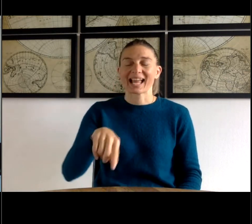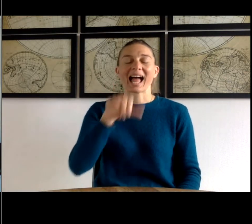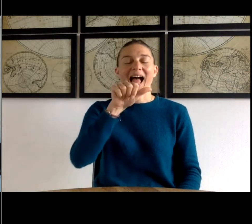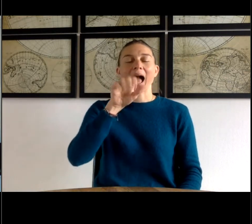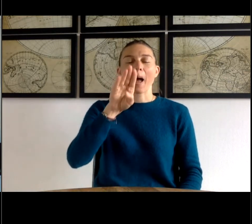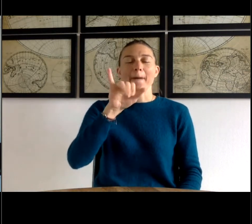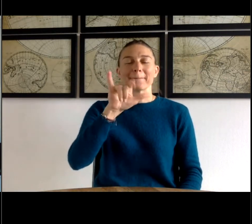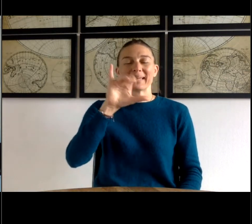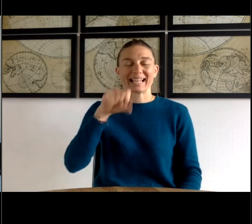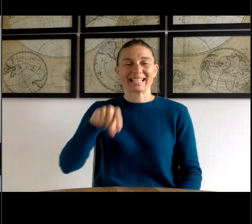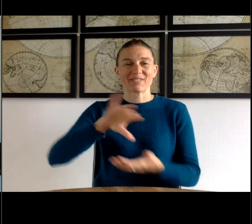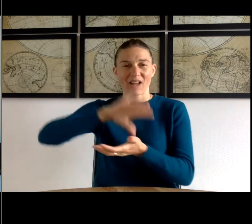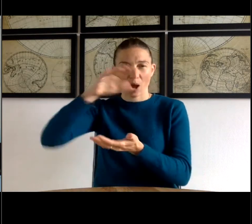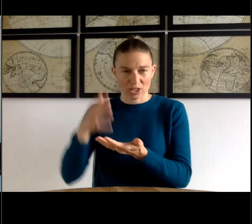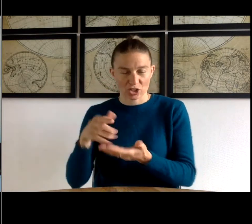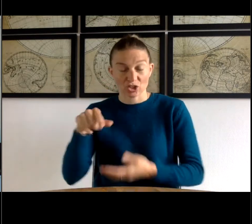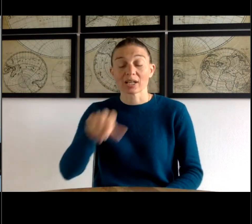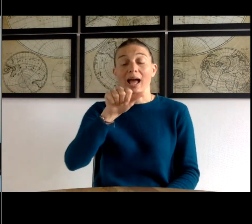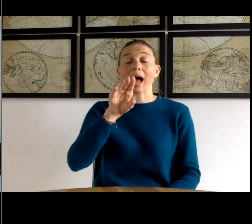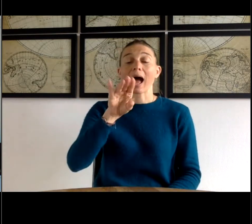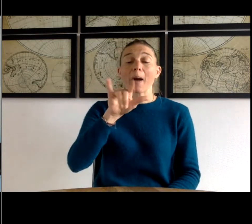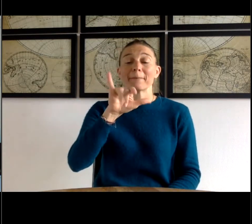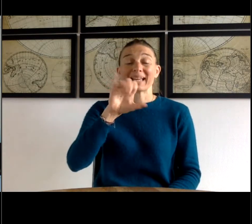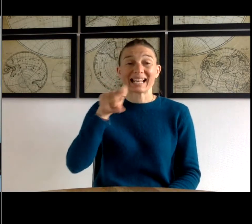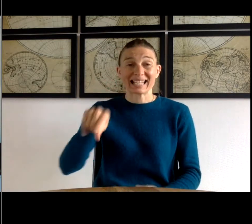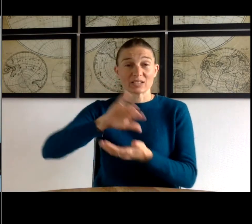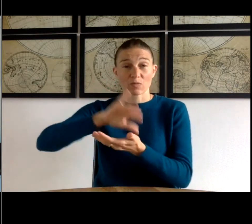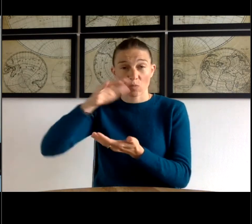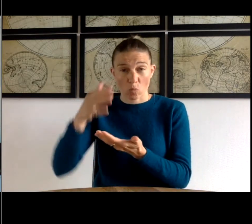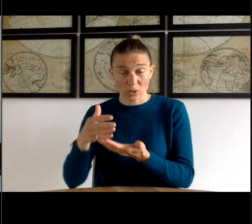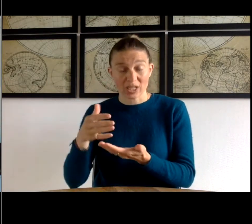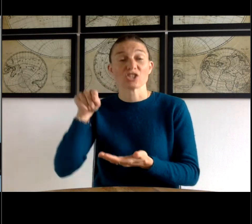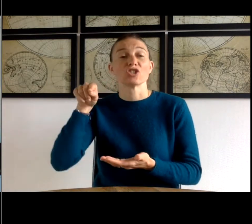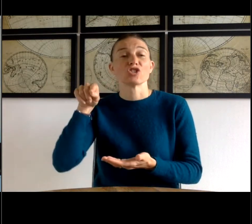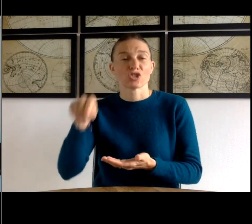Abilis foundation is one of the consortium members of VIVID